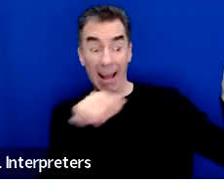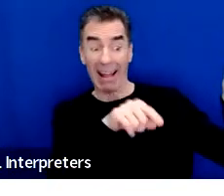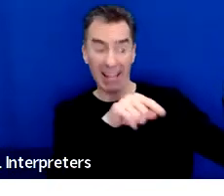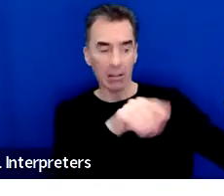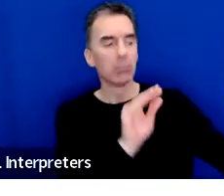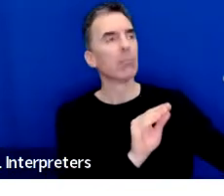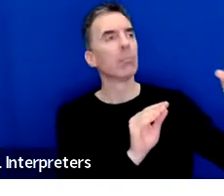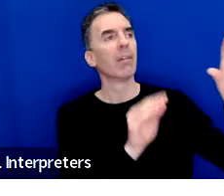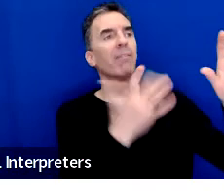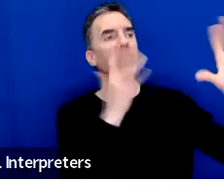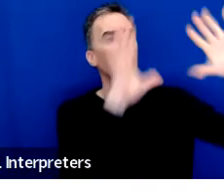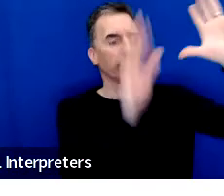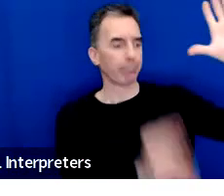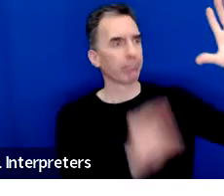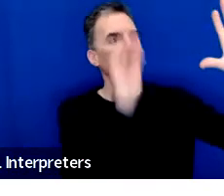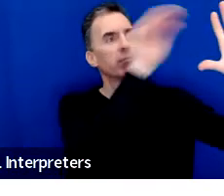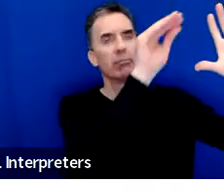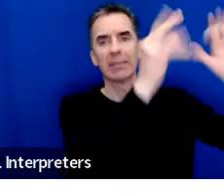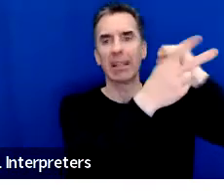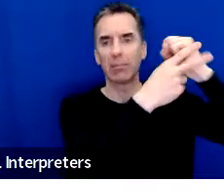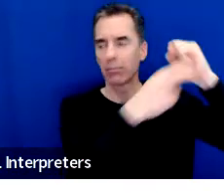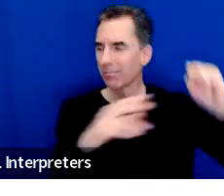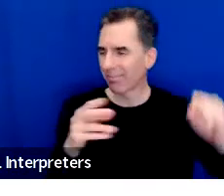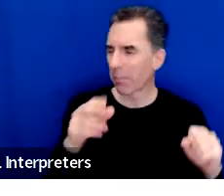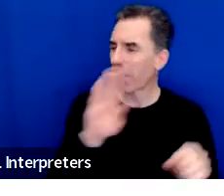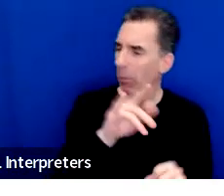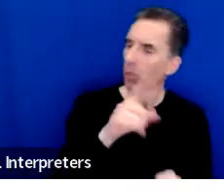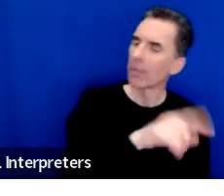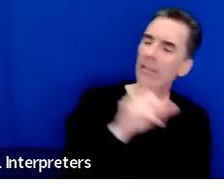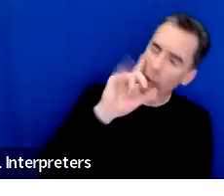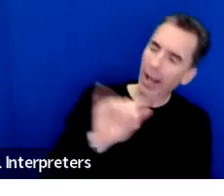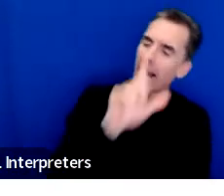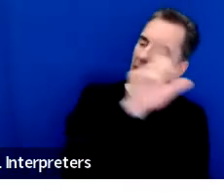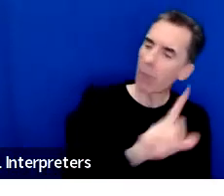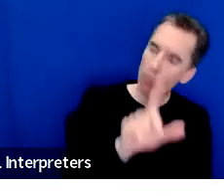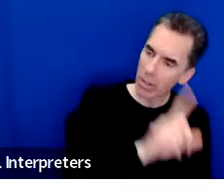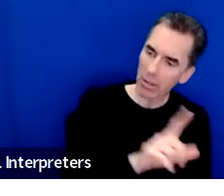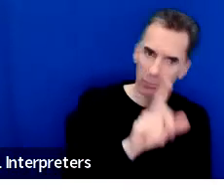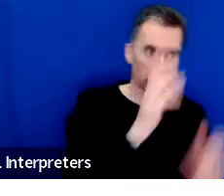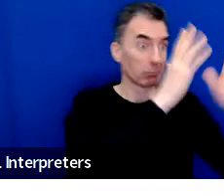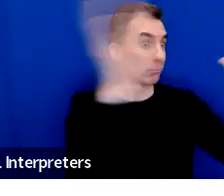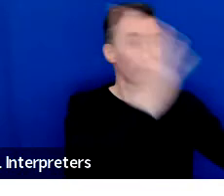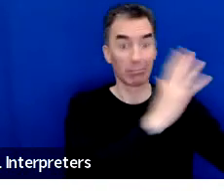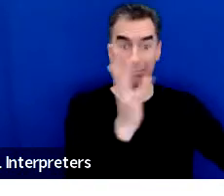So so Biblio is like a library, correct? And you're going in to pick out your book